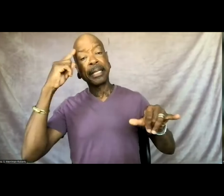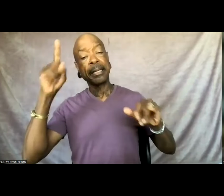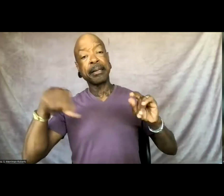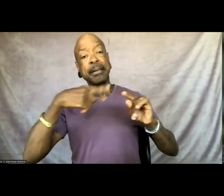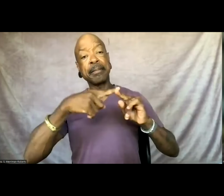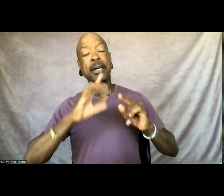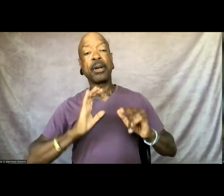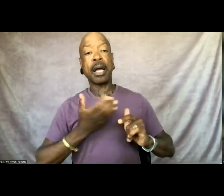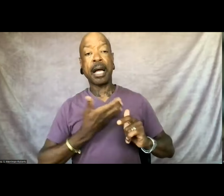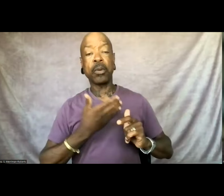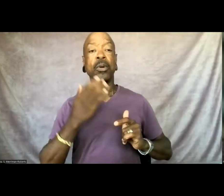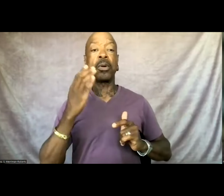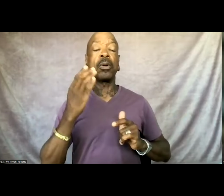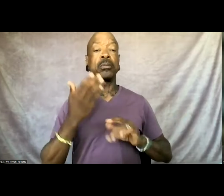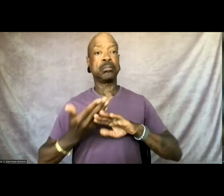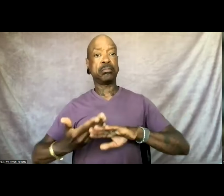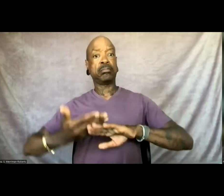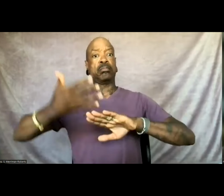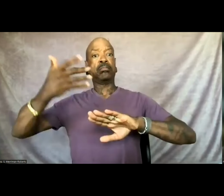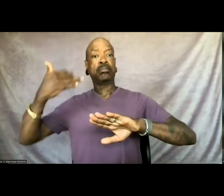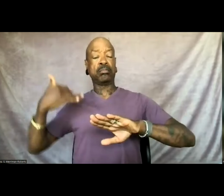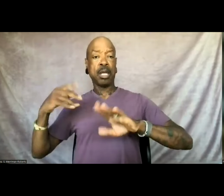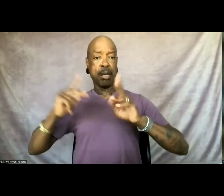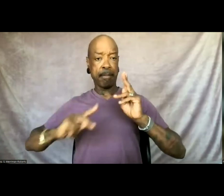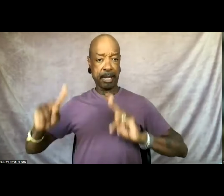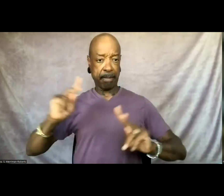something that is structured around home care and community